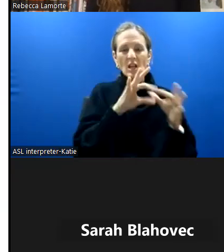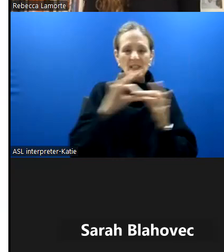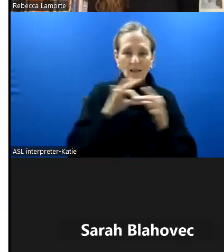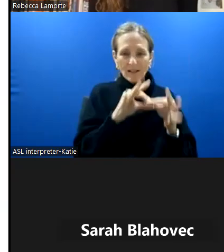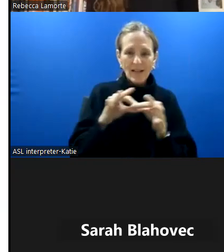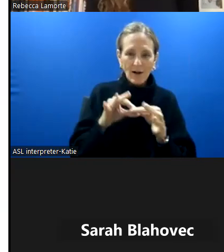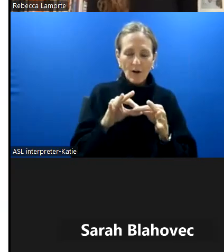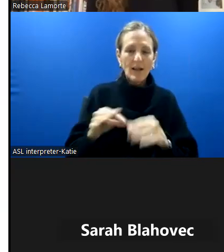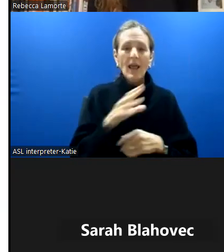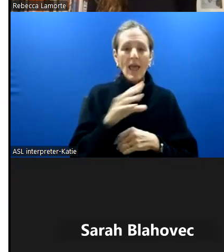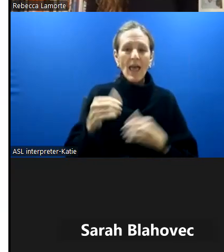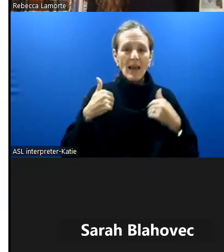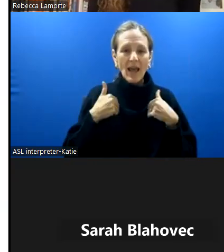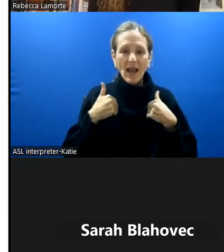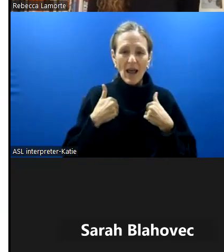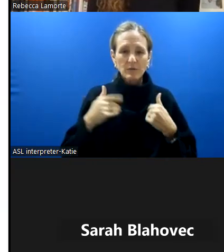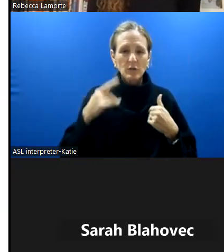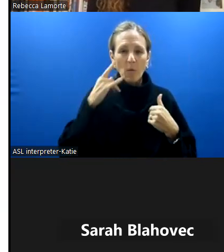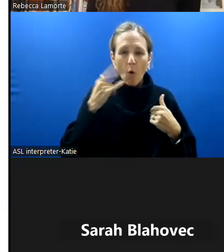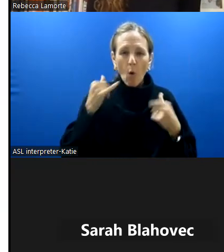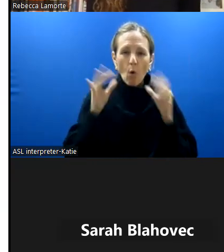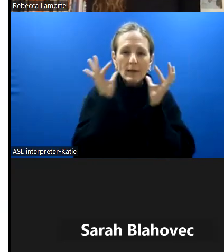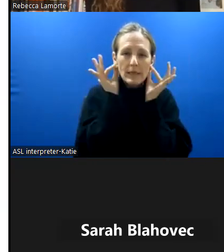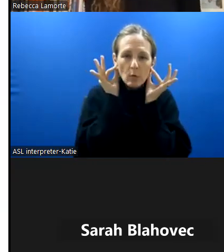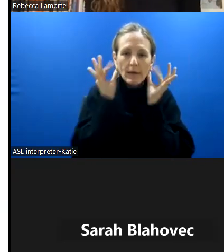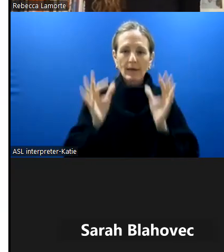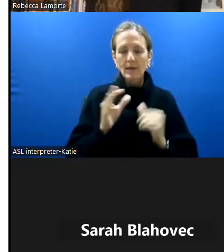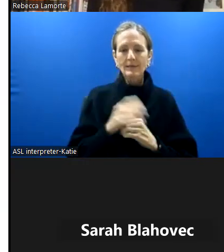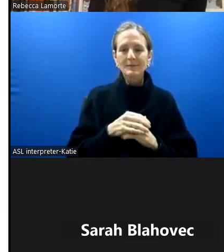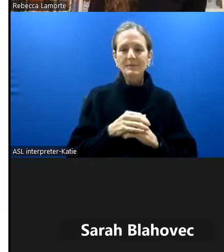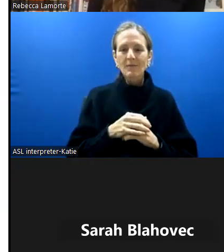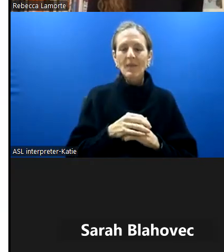And I'm so happy to be here with all of you tonight. Thank you, Sarah. Thank you, Neal.